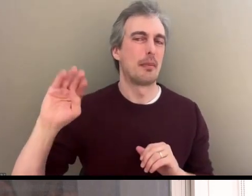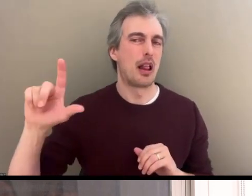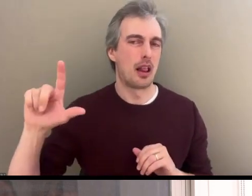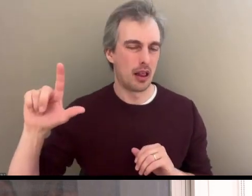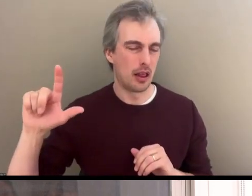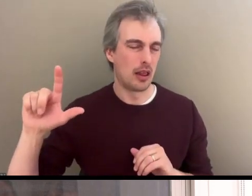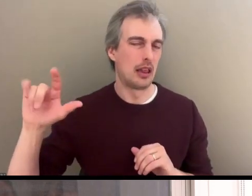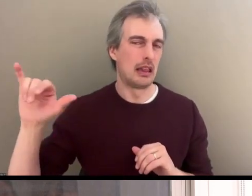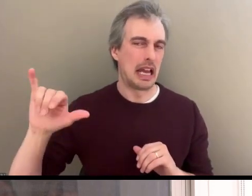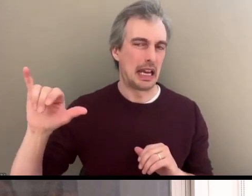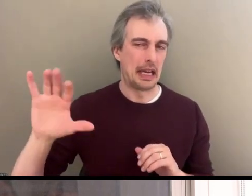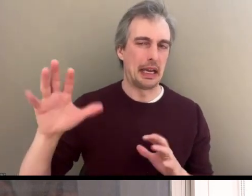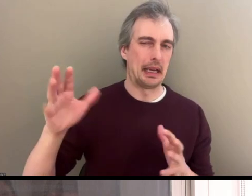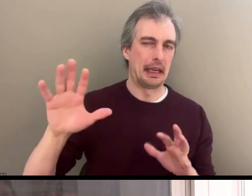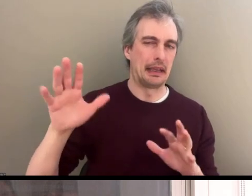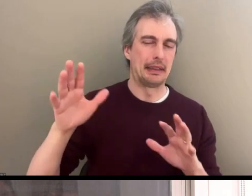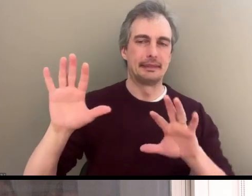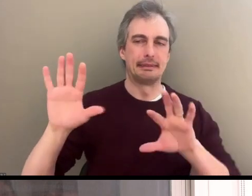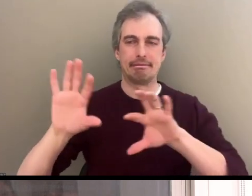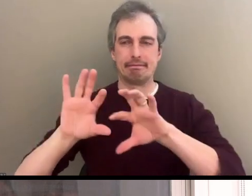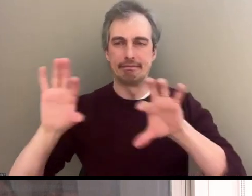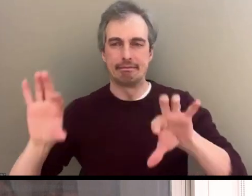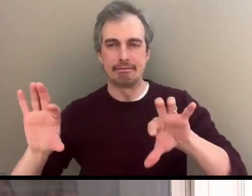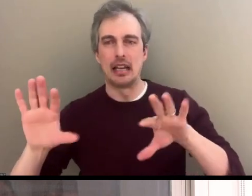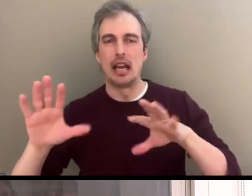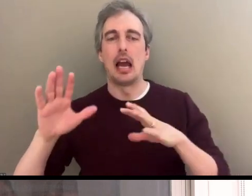But again, I'm also not speaking from a place of knowledge. So